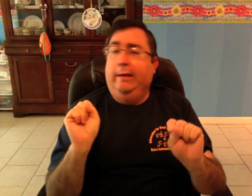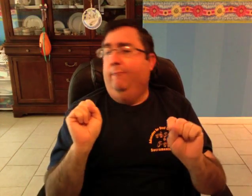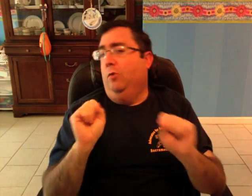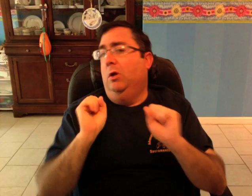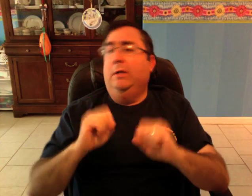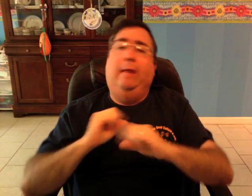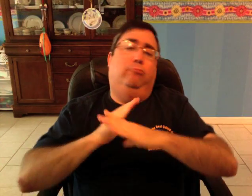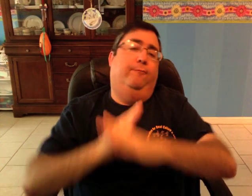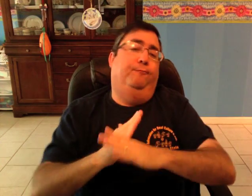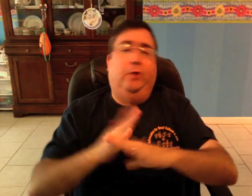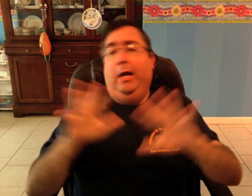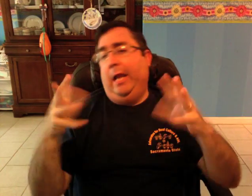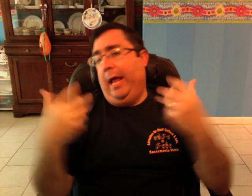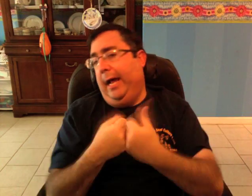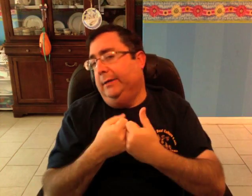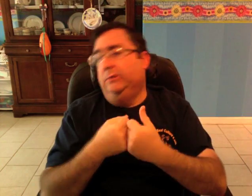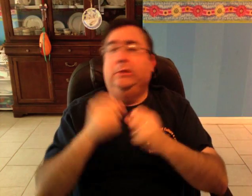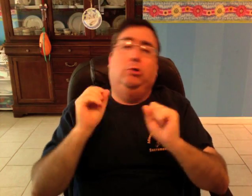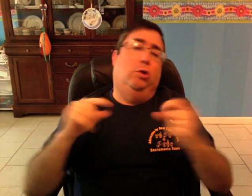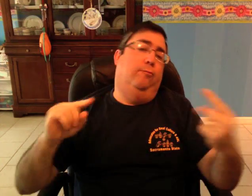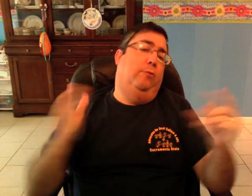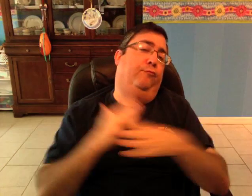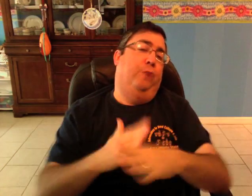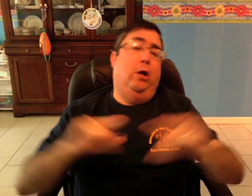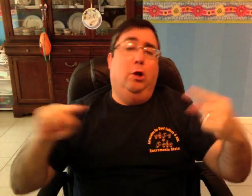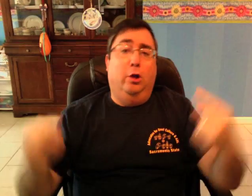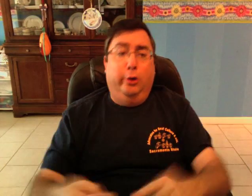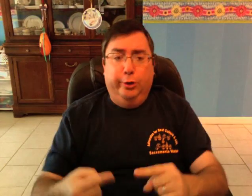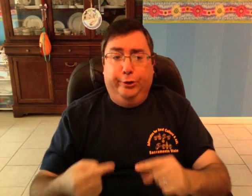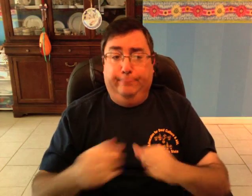That it will prevent accidents or their child from being hurt.